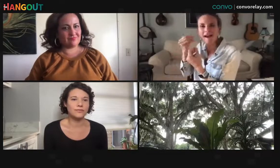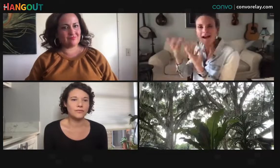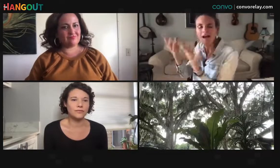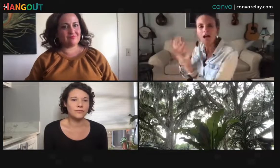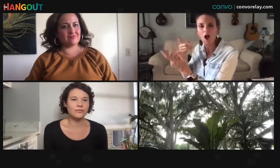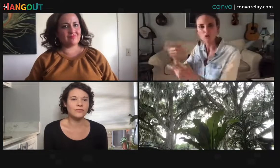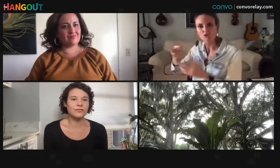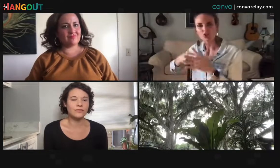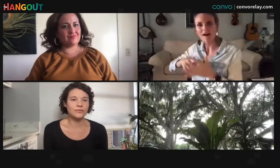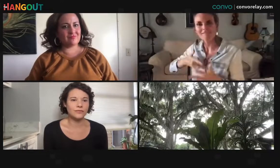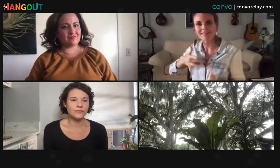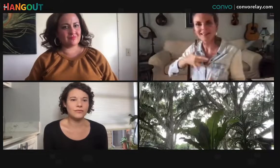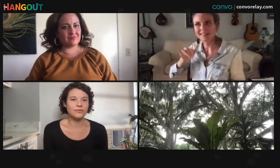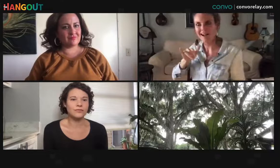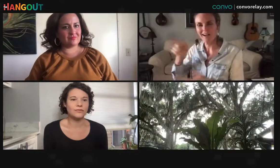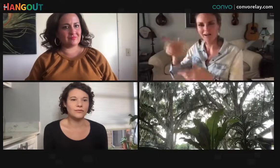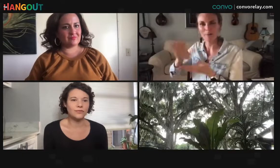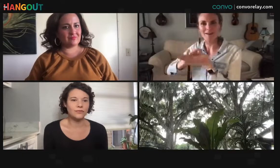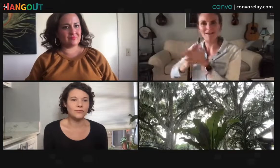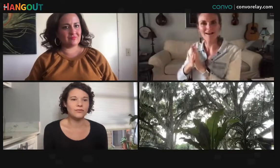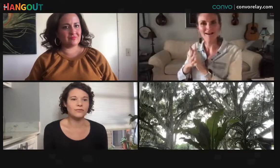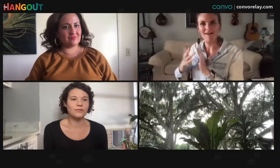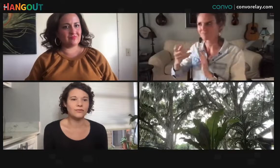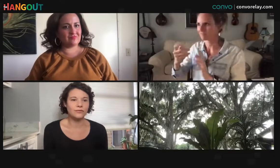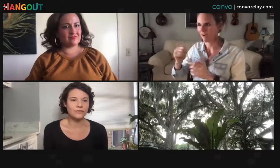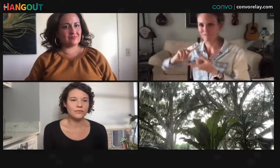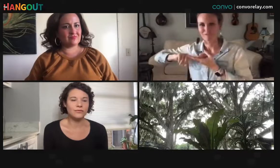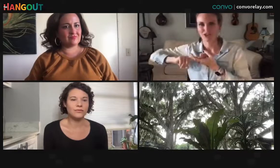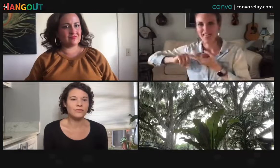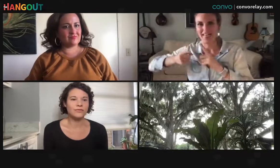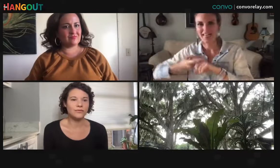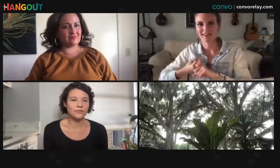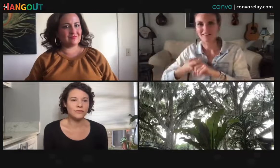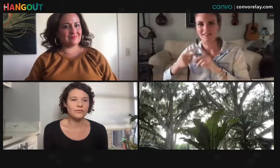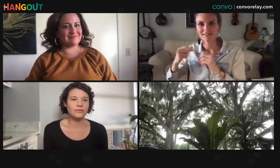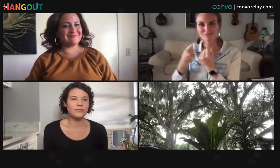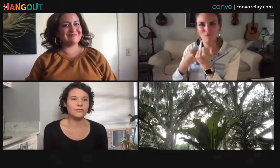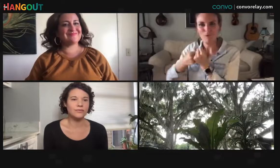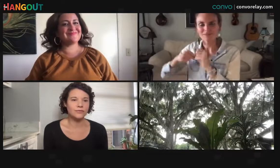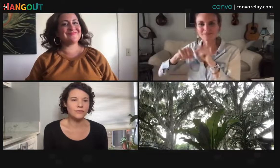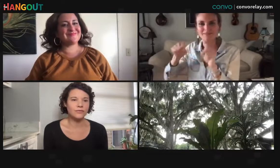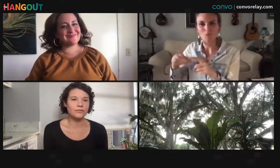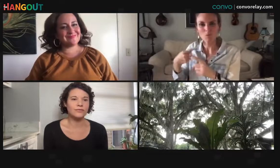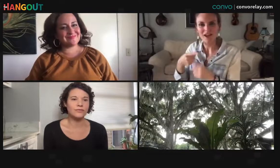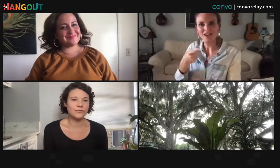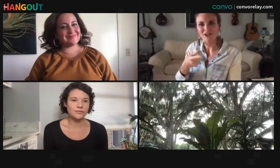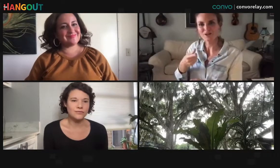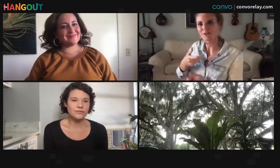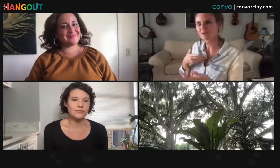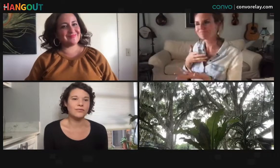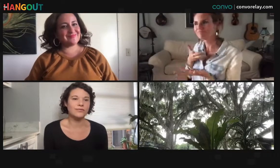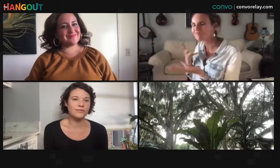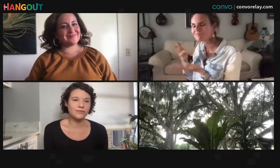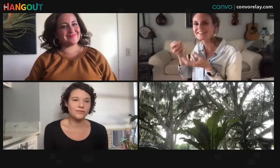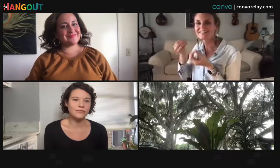or if i'm with a tree i ask for that permission can i sit here and we have that reciprocity together so i feel like